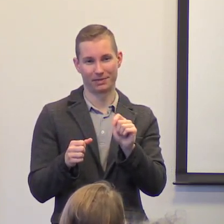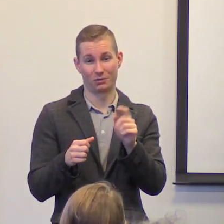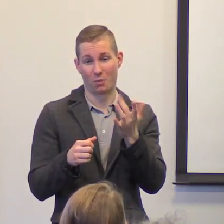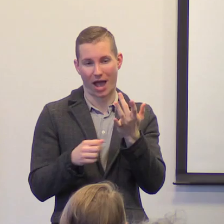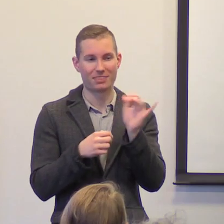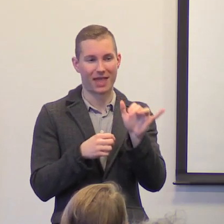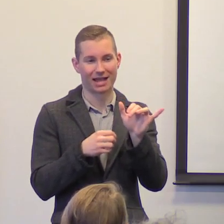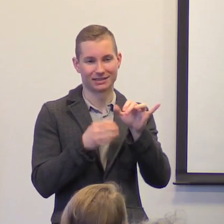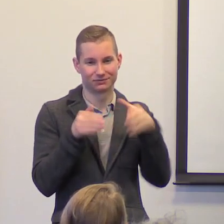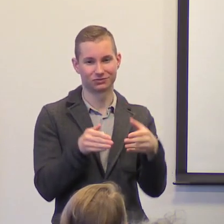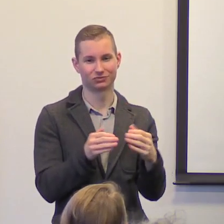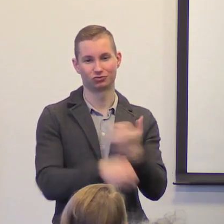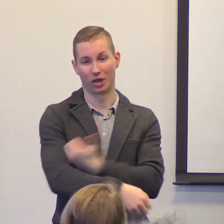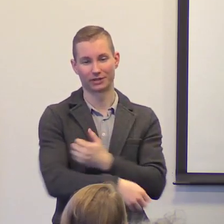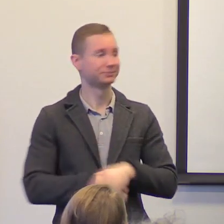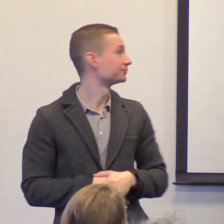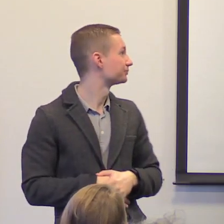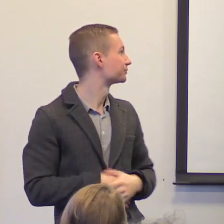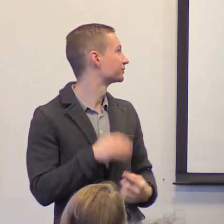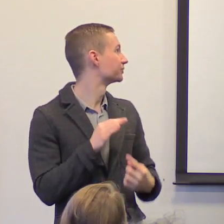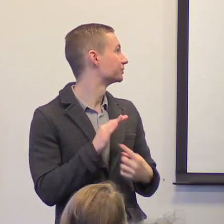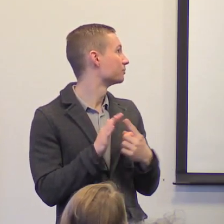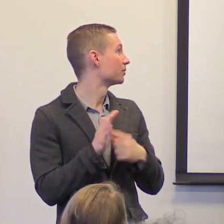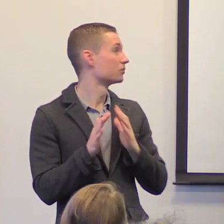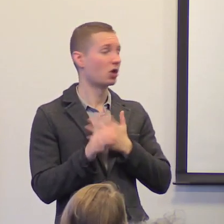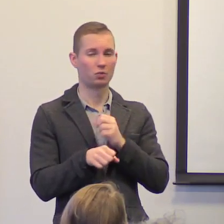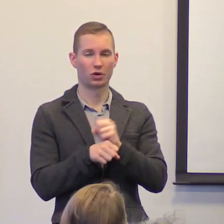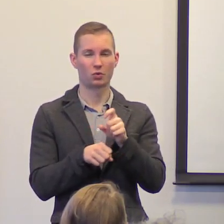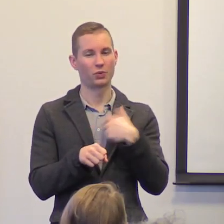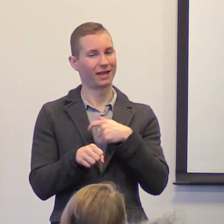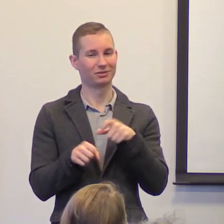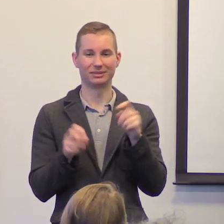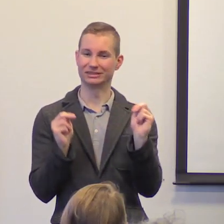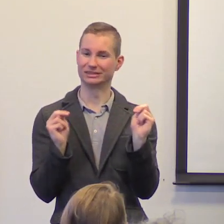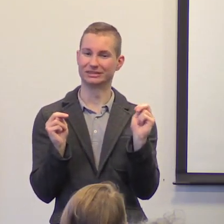Sometimes our First Amendment work requires us to be content neutral and represent people